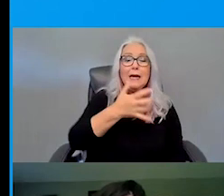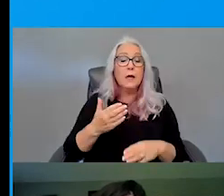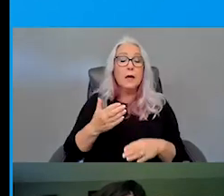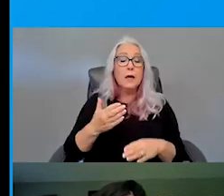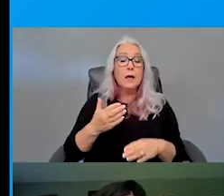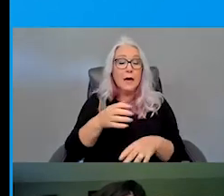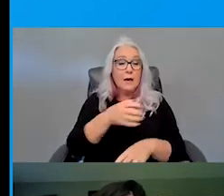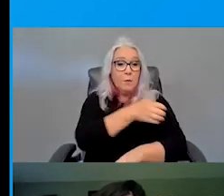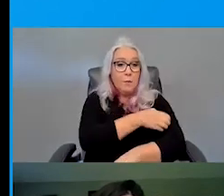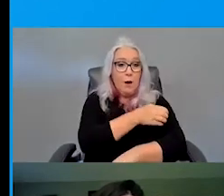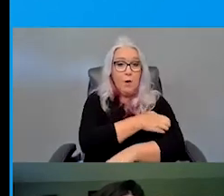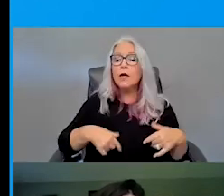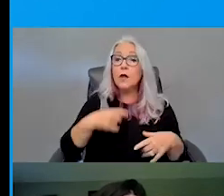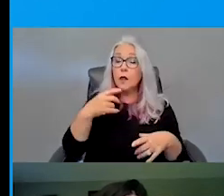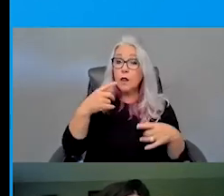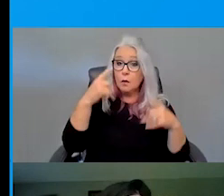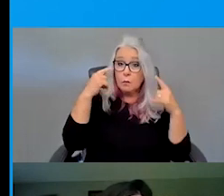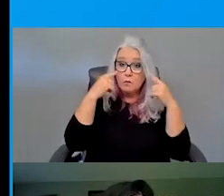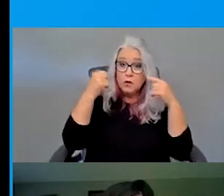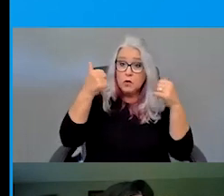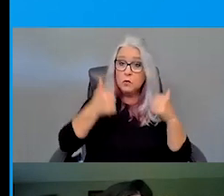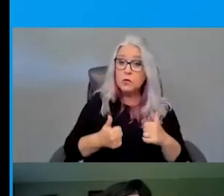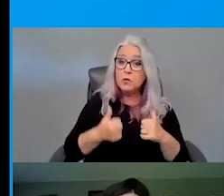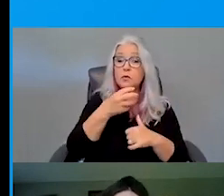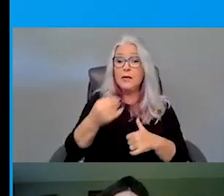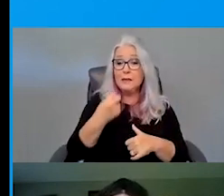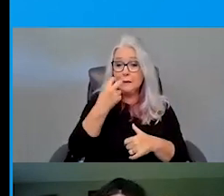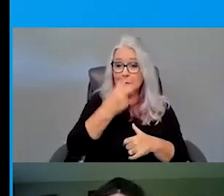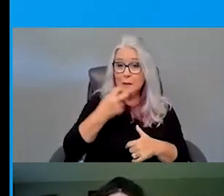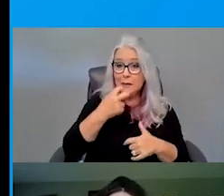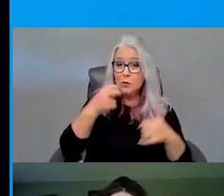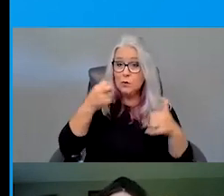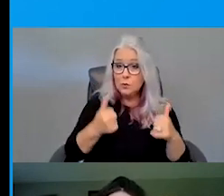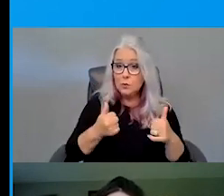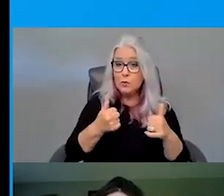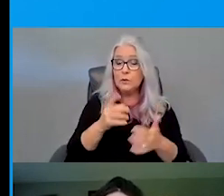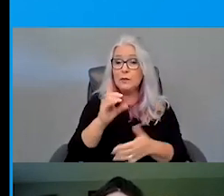vision, a learning disability. And a speech disability. These are all parts of my everyday